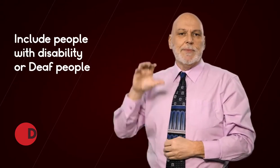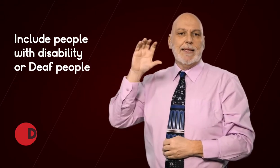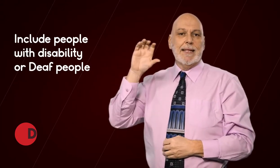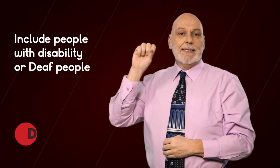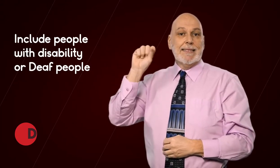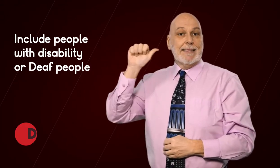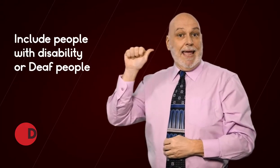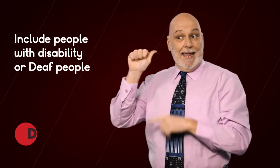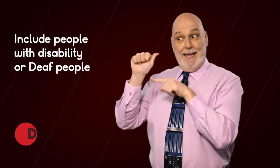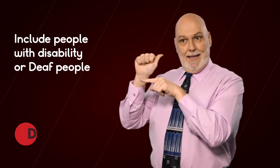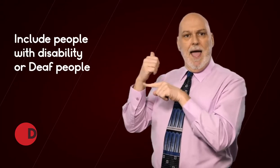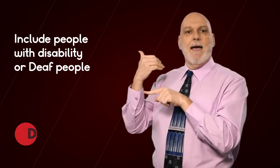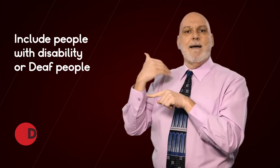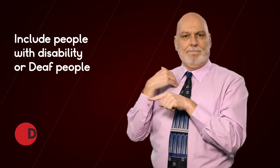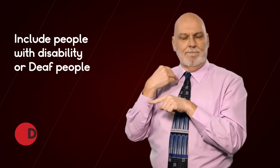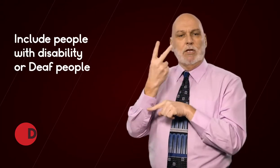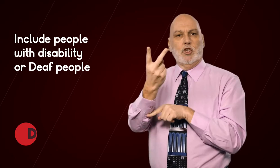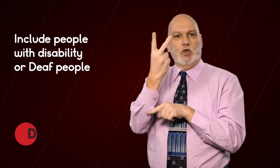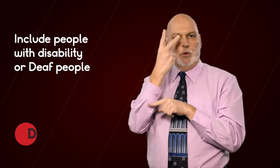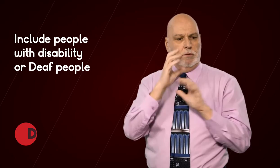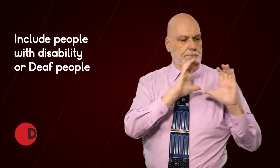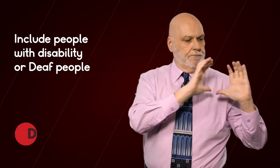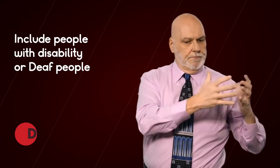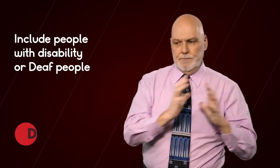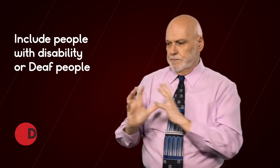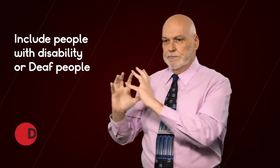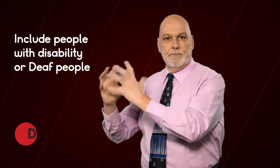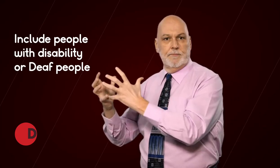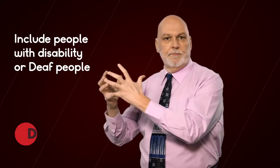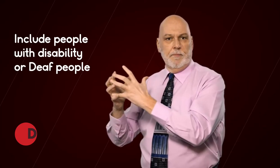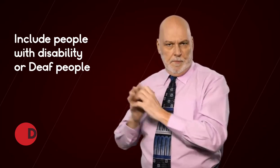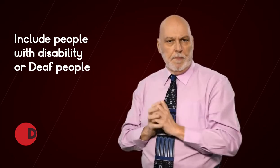CSA have two groups: